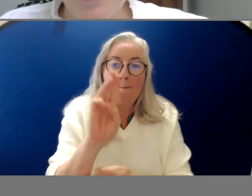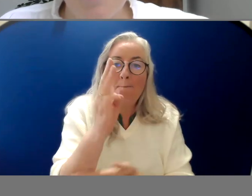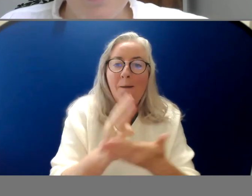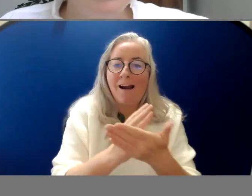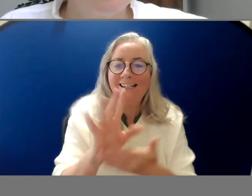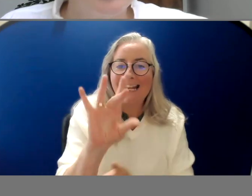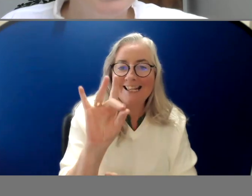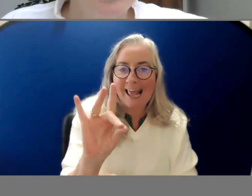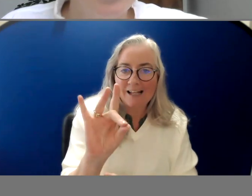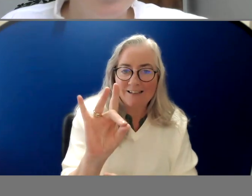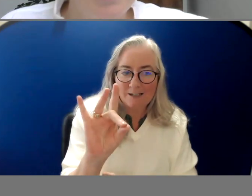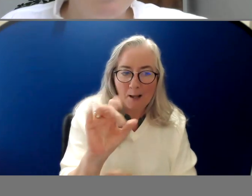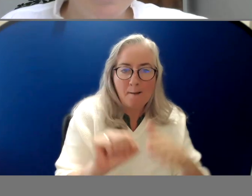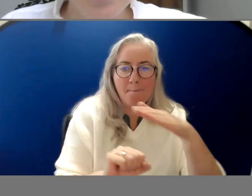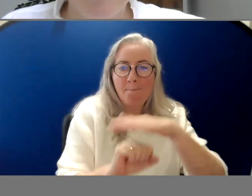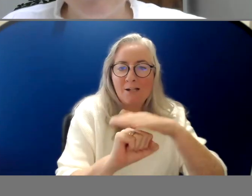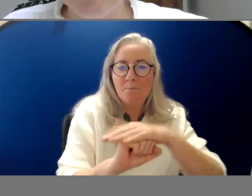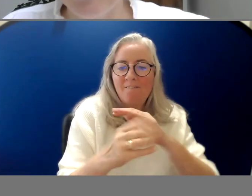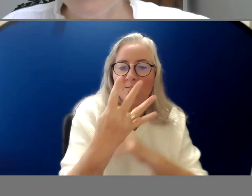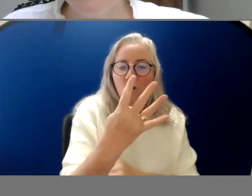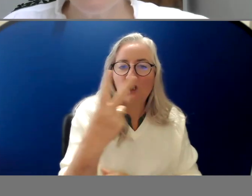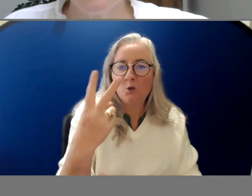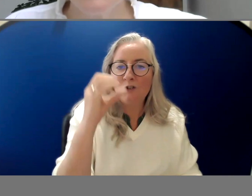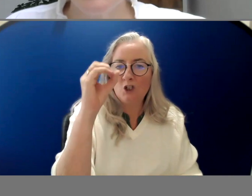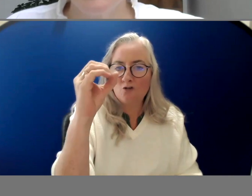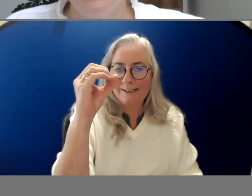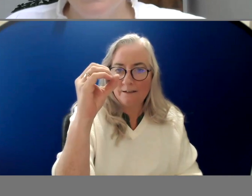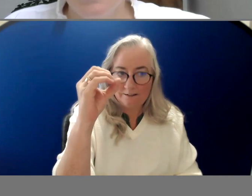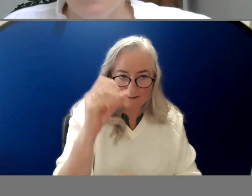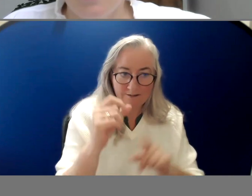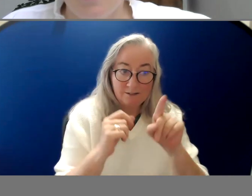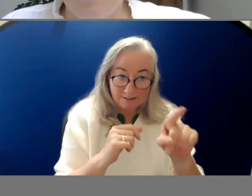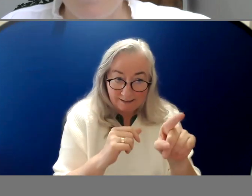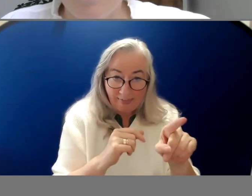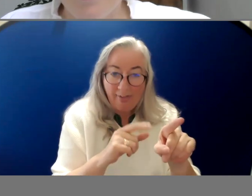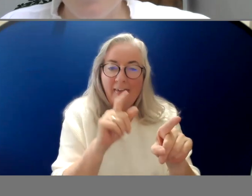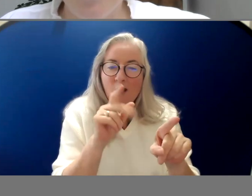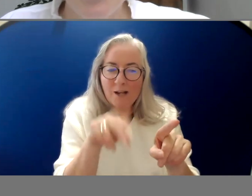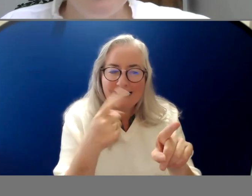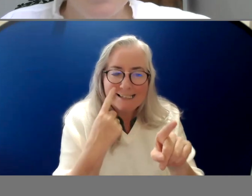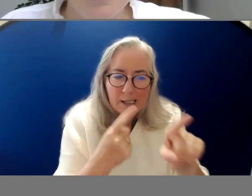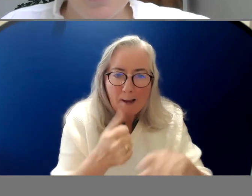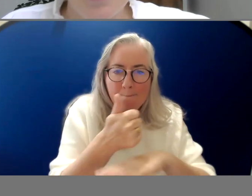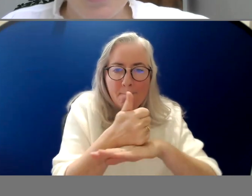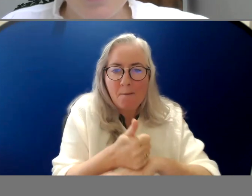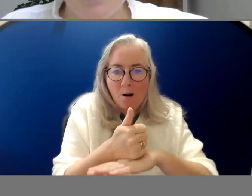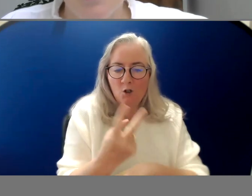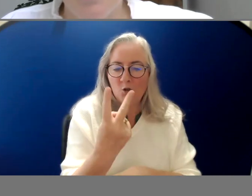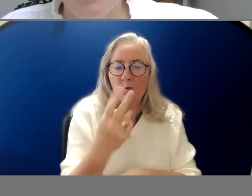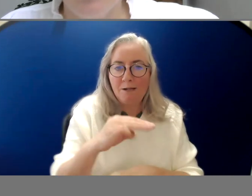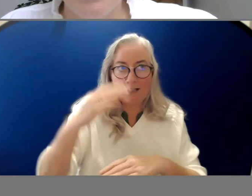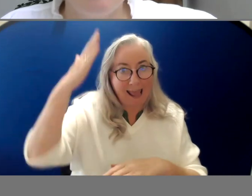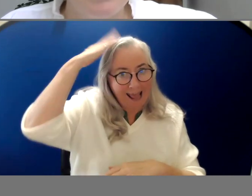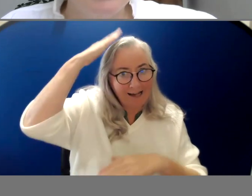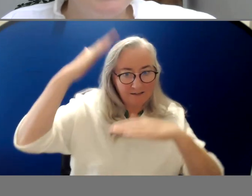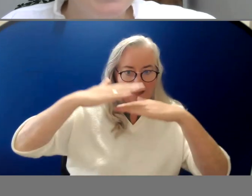we're seeing a Max of 42 degrees pitch we're seeing a minimum of 2 m head height we're seeing a max of